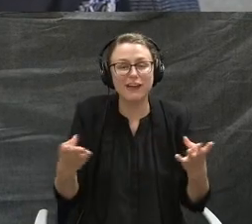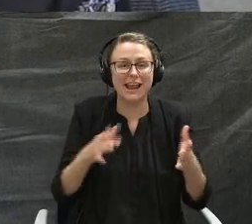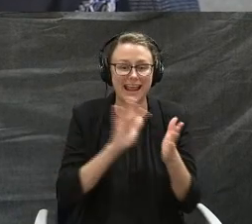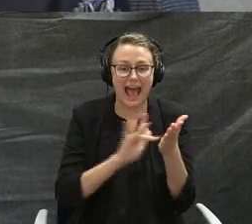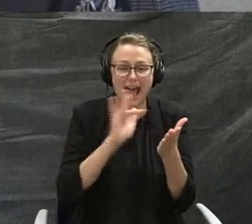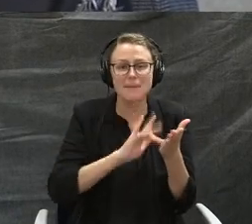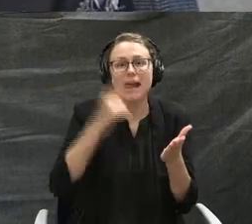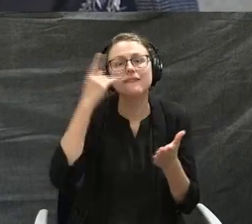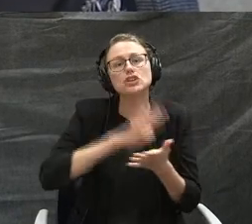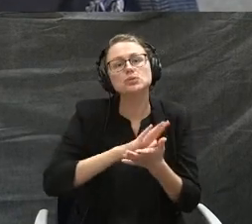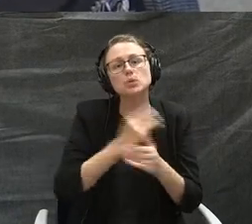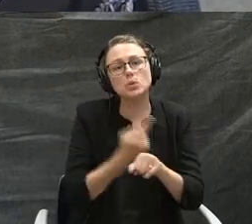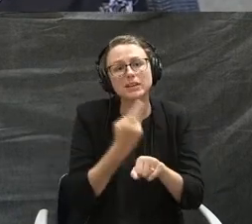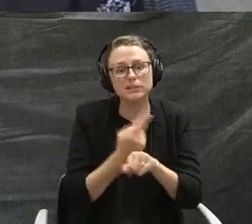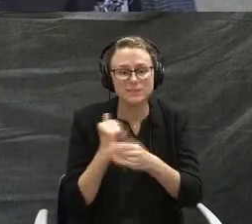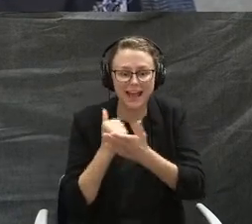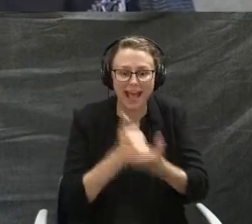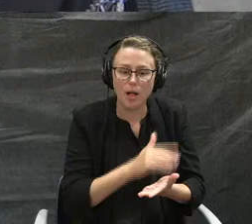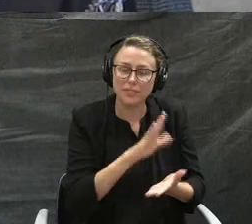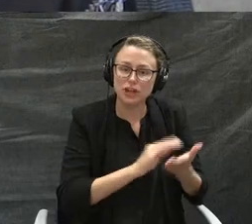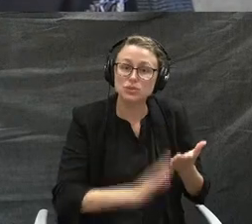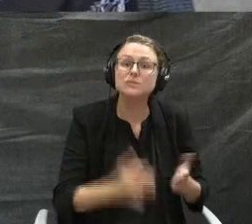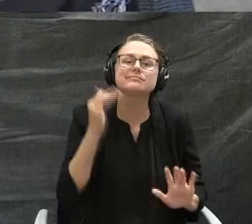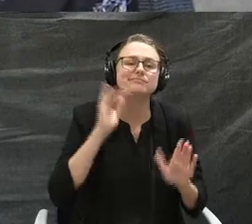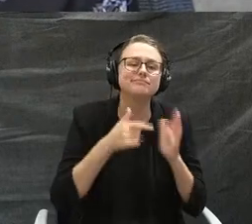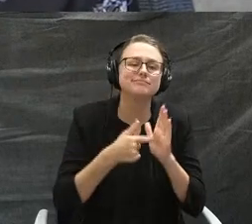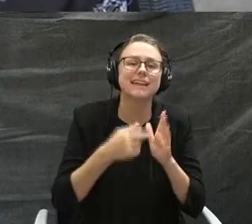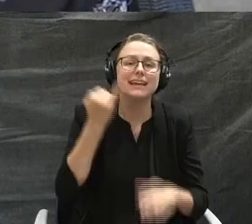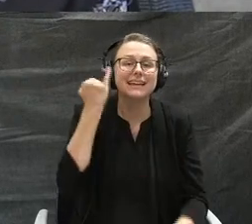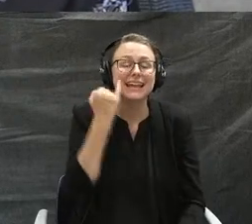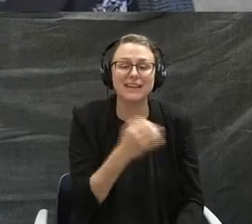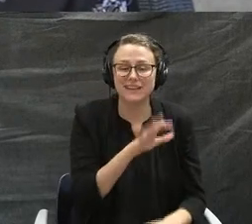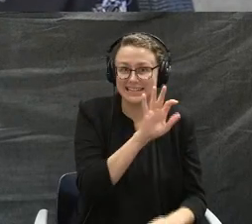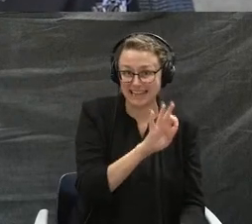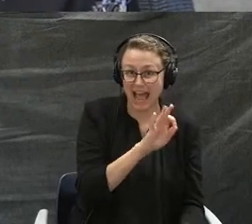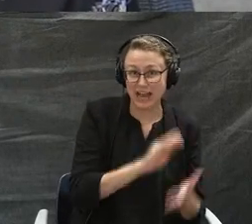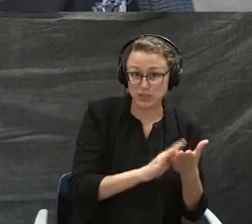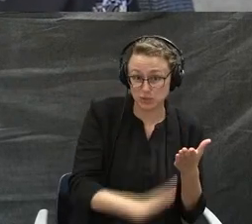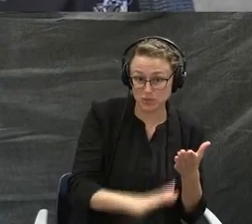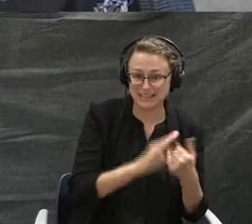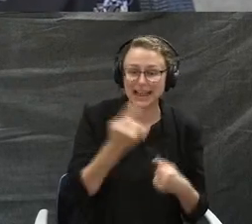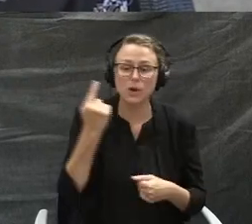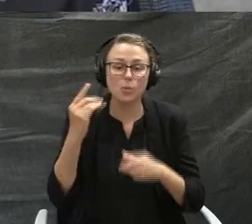students? If nine students and one teacher are allowed in each classroom, where do pears fit